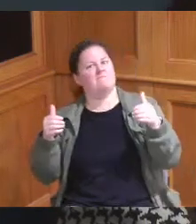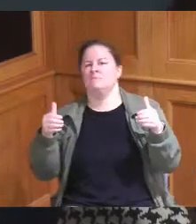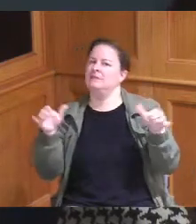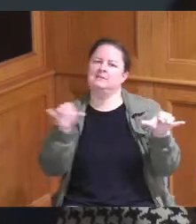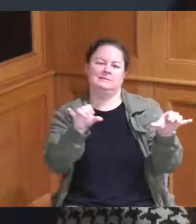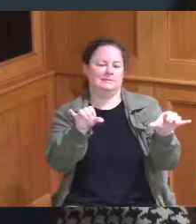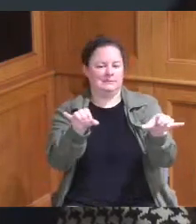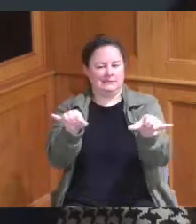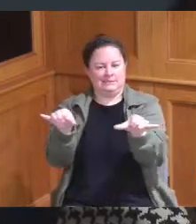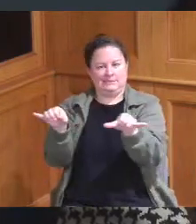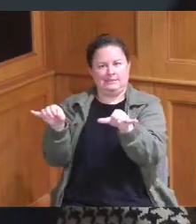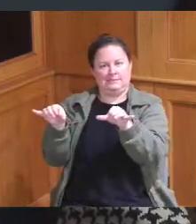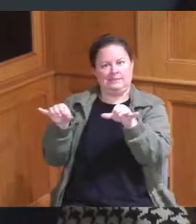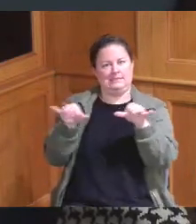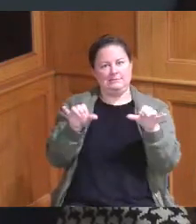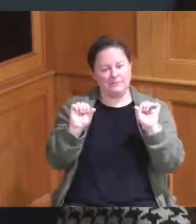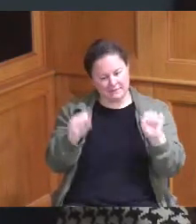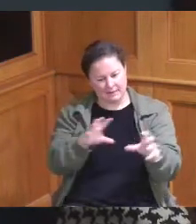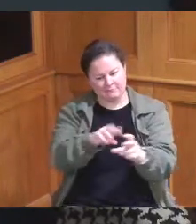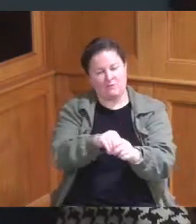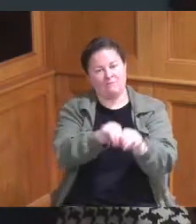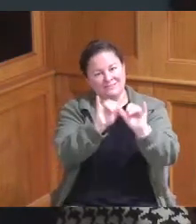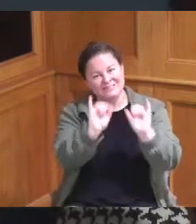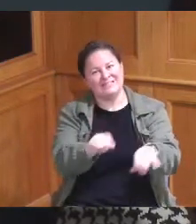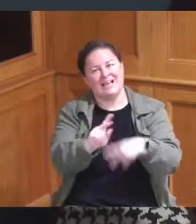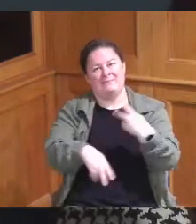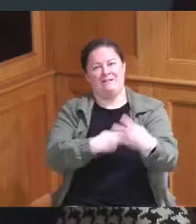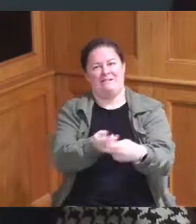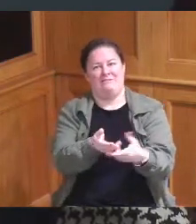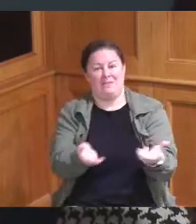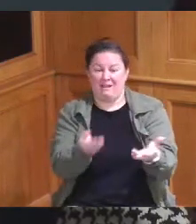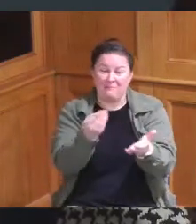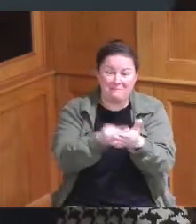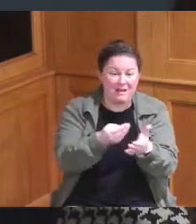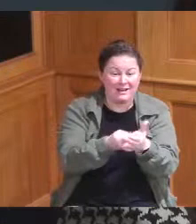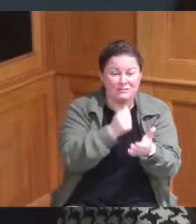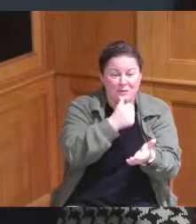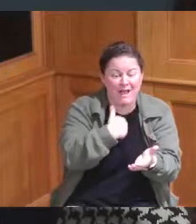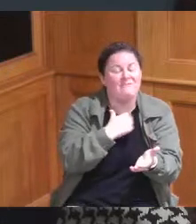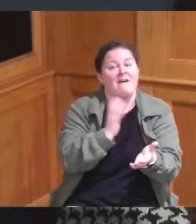young children can do even though they don't have the money we're going to provide that and